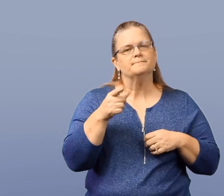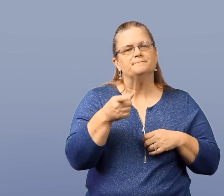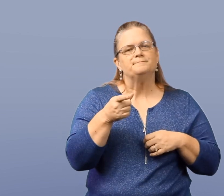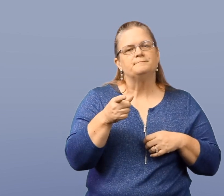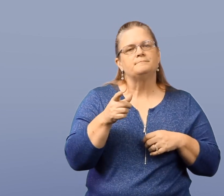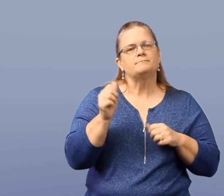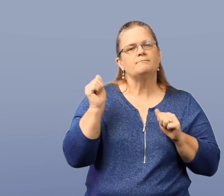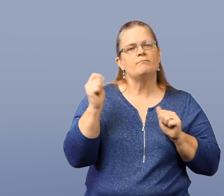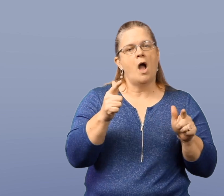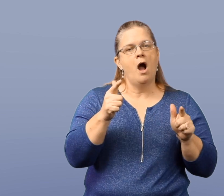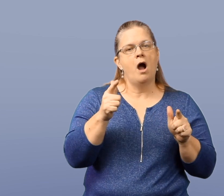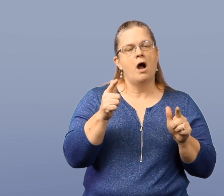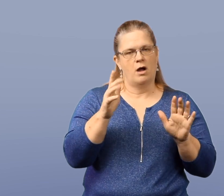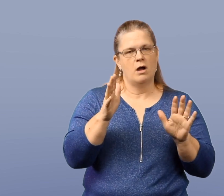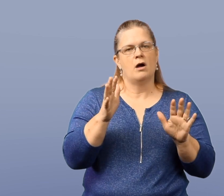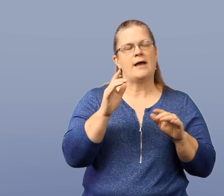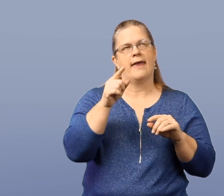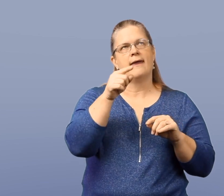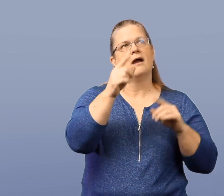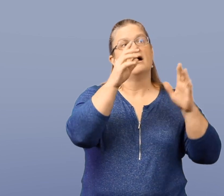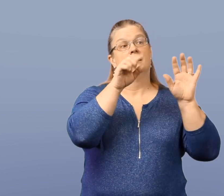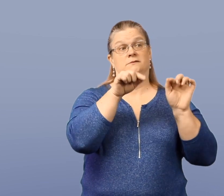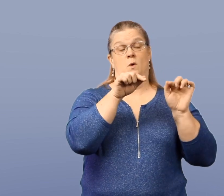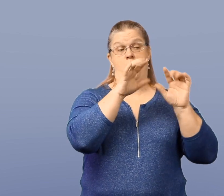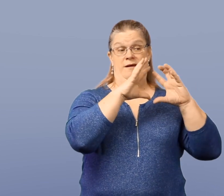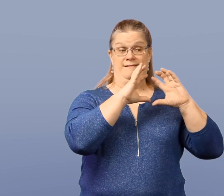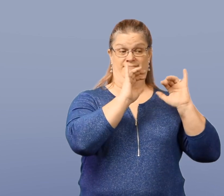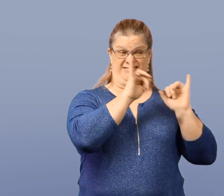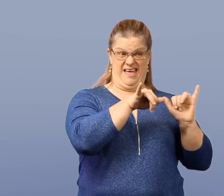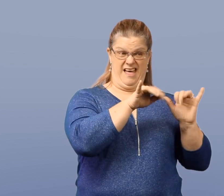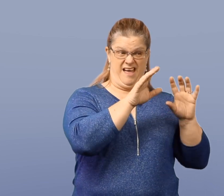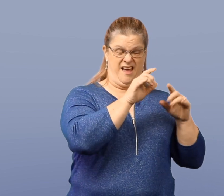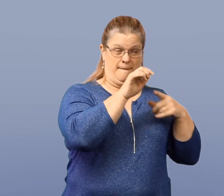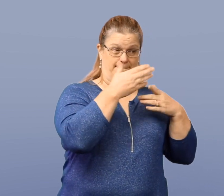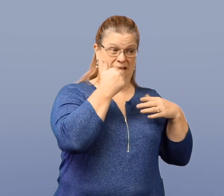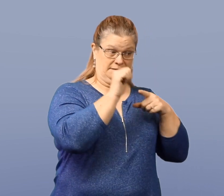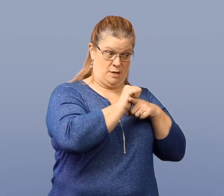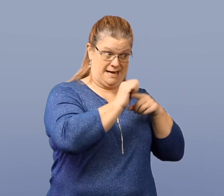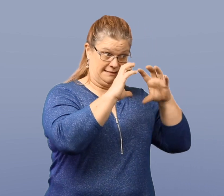[ Ambient Noise ]